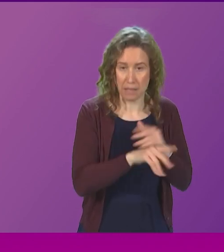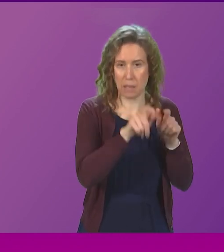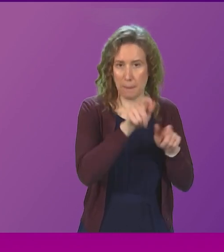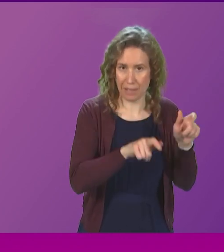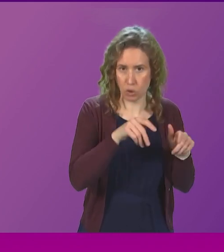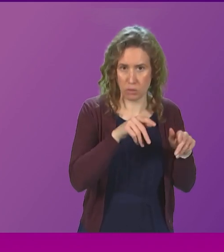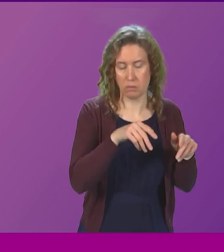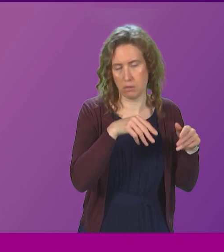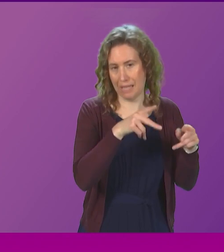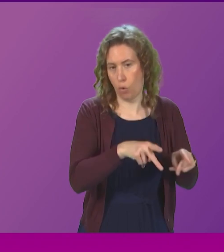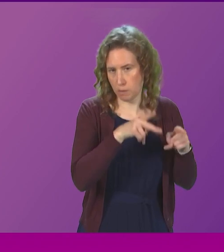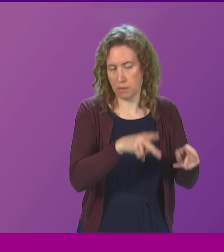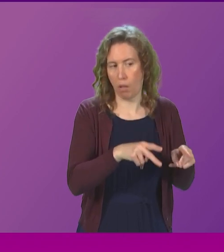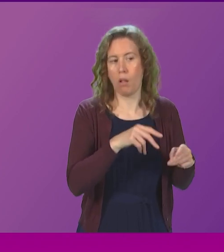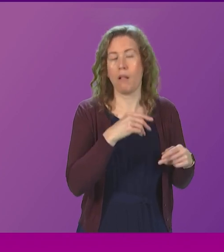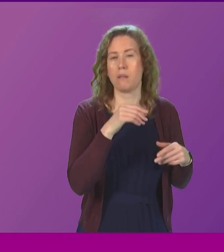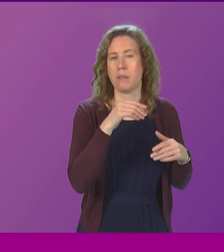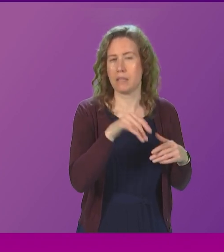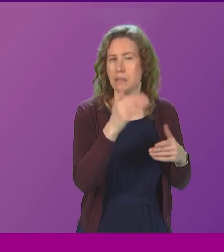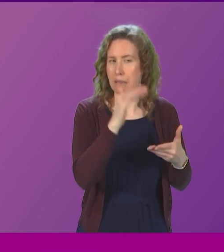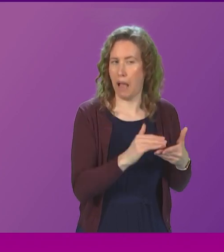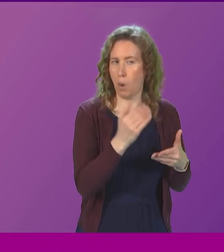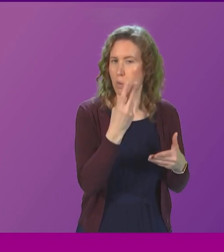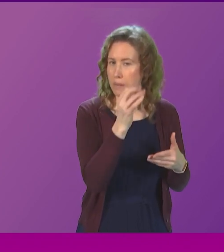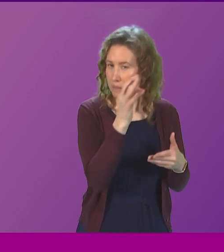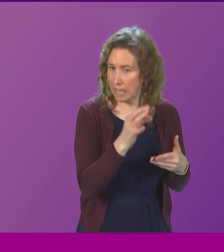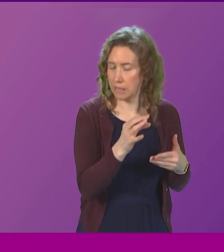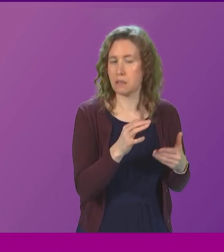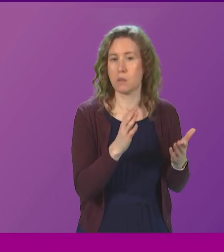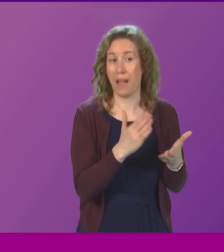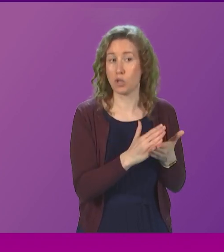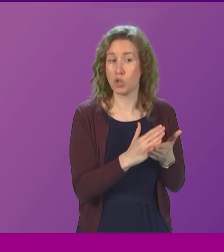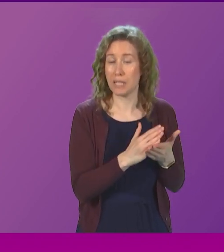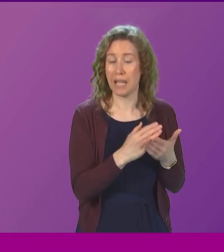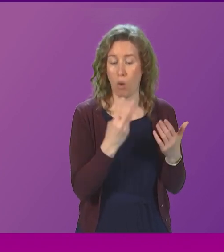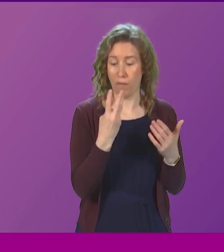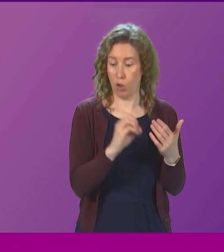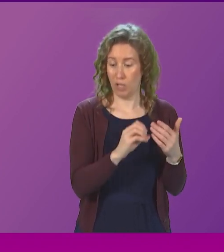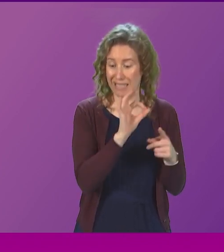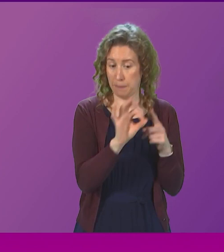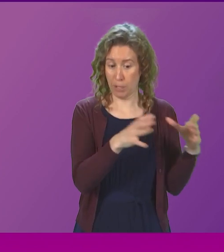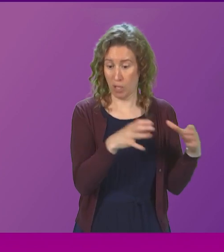by 28 per cent in six months, and 18 out of 30 specialties had fewer than 10 patients